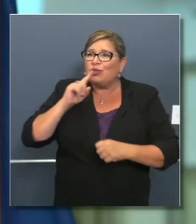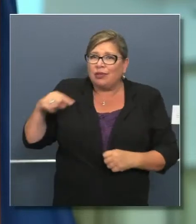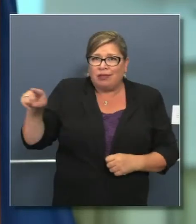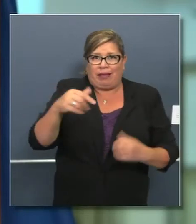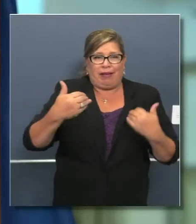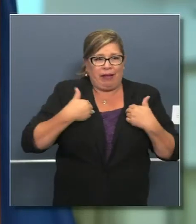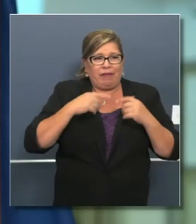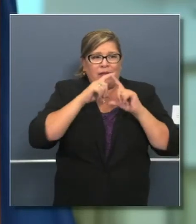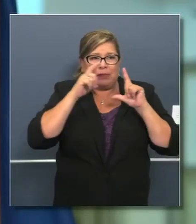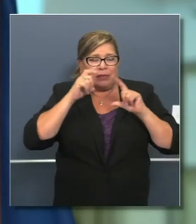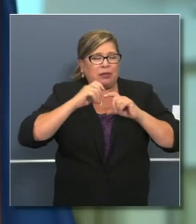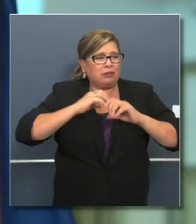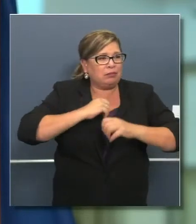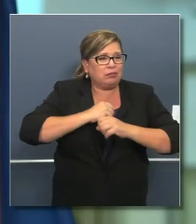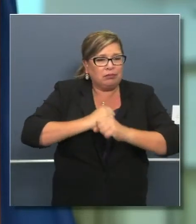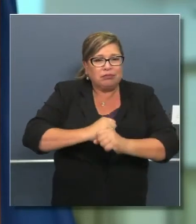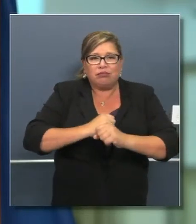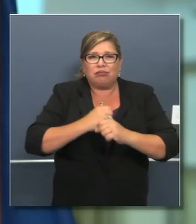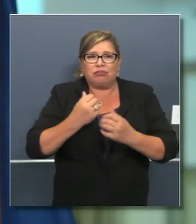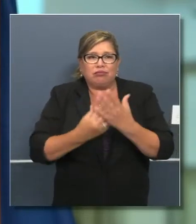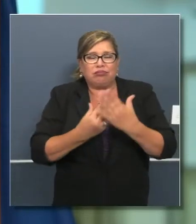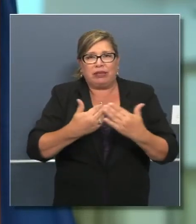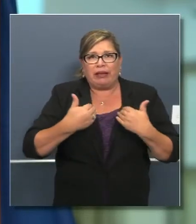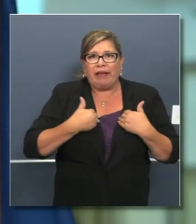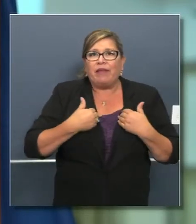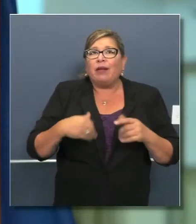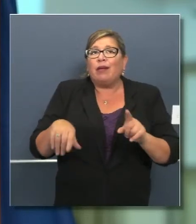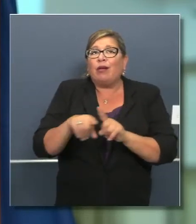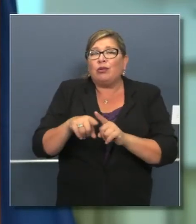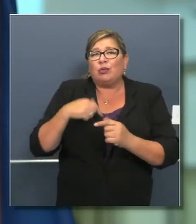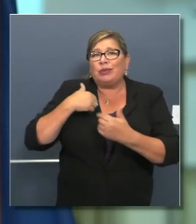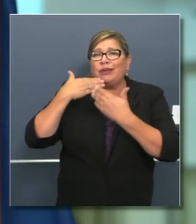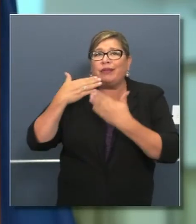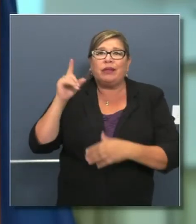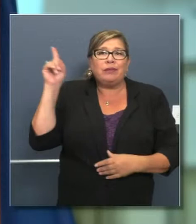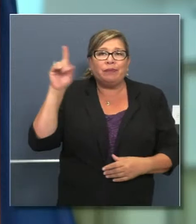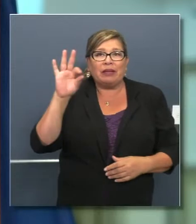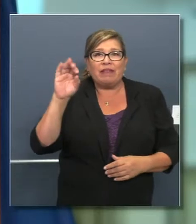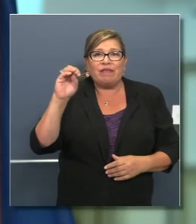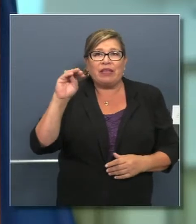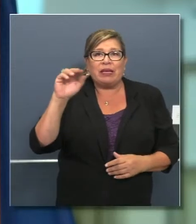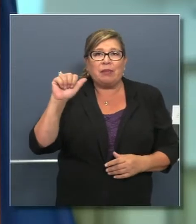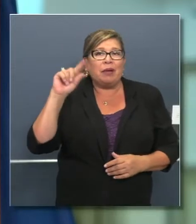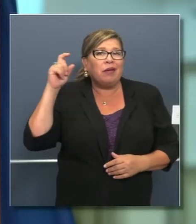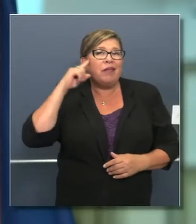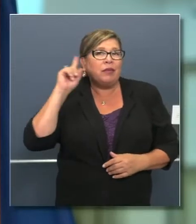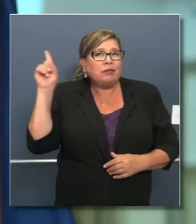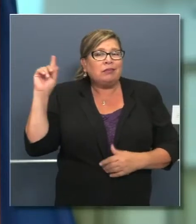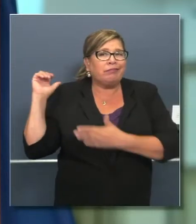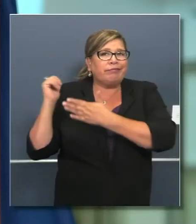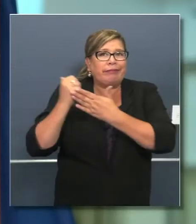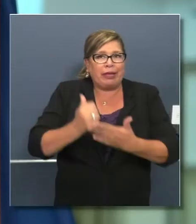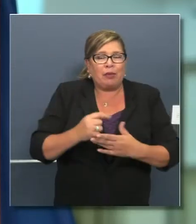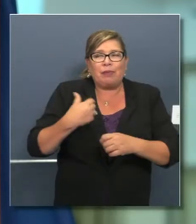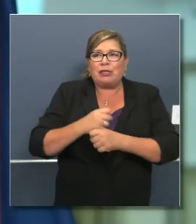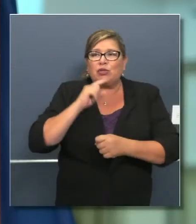demonstrable leadership and helping us secure this PPE and helping also identified needs for some of